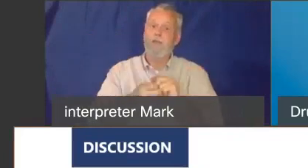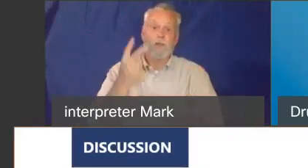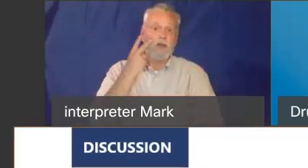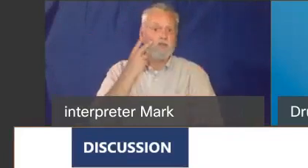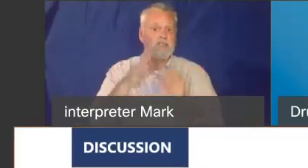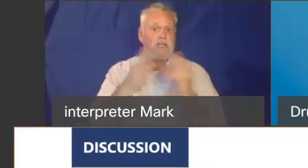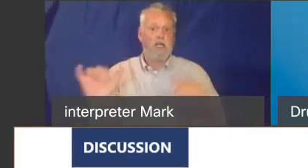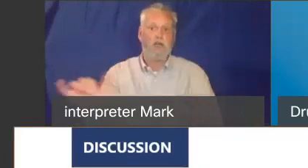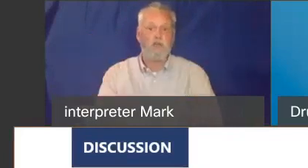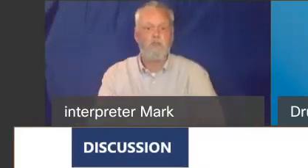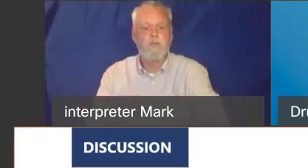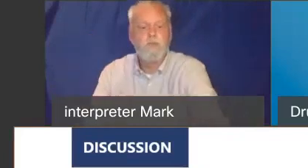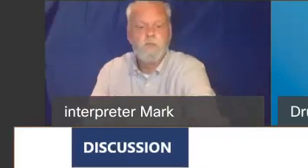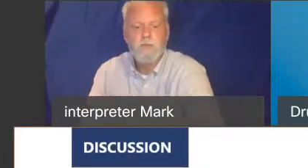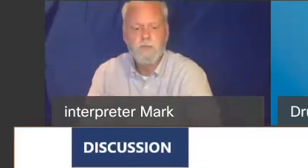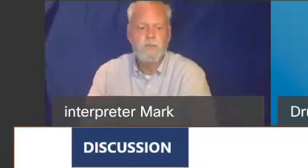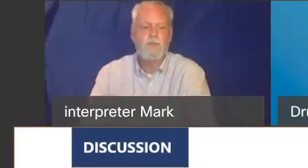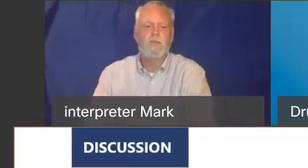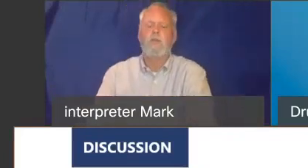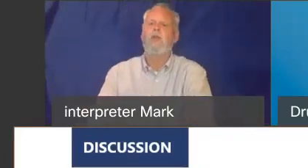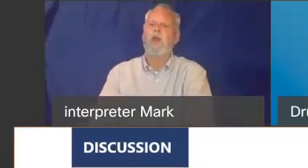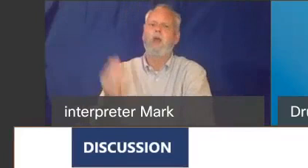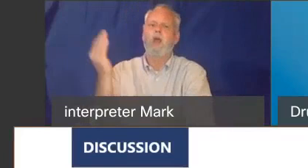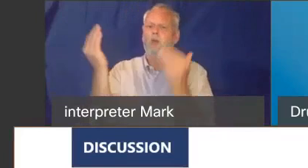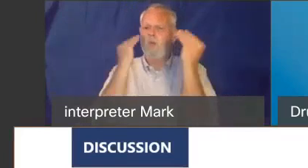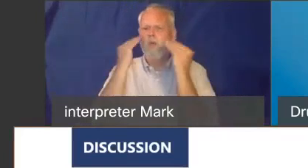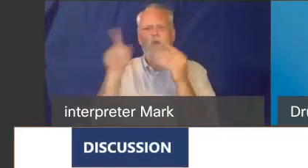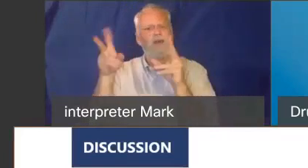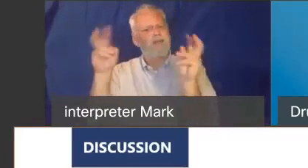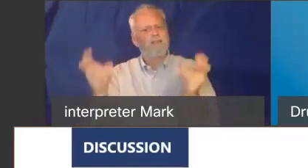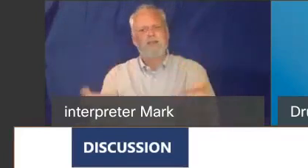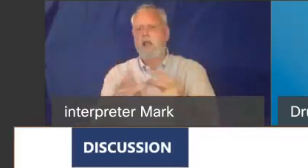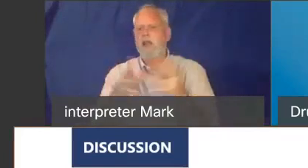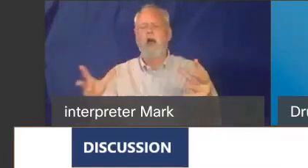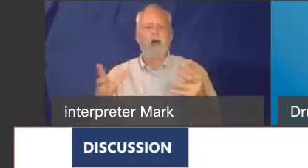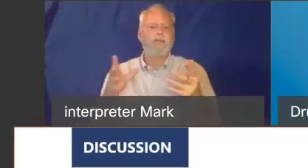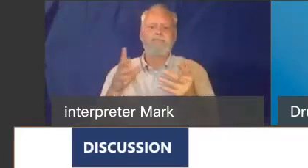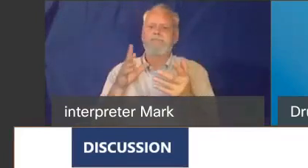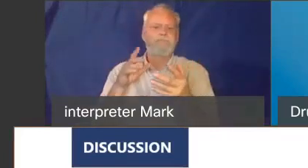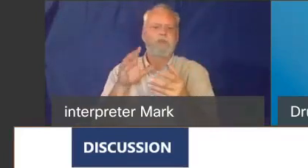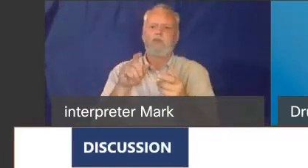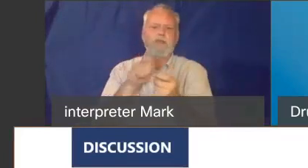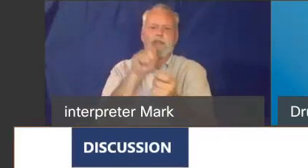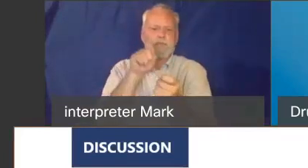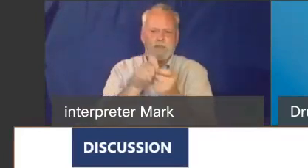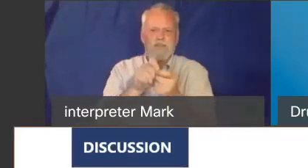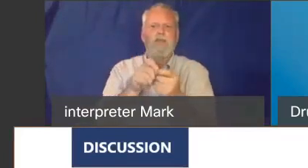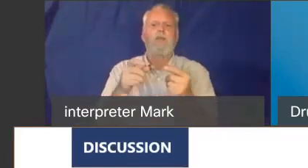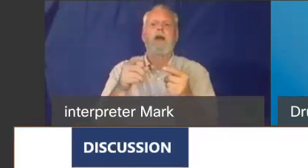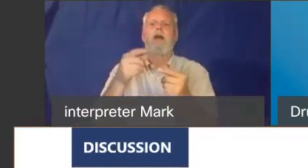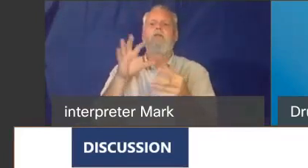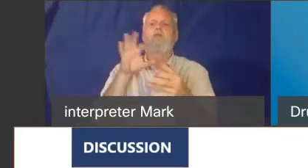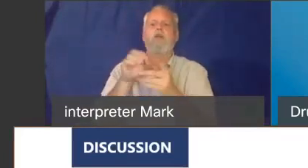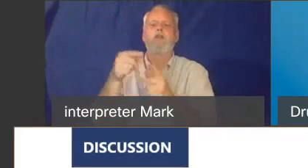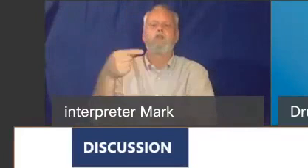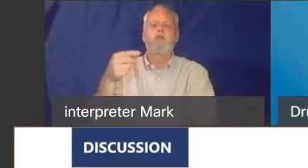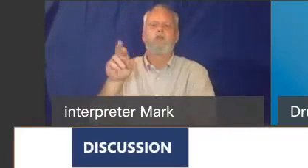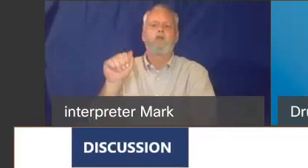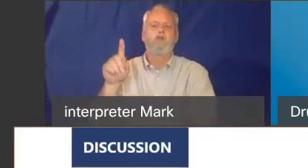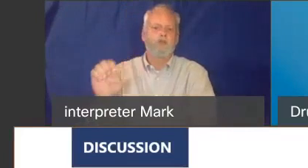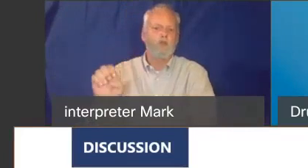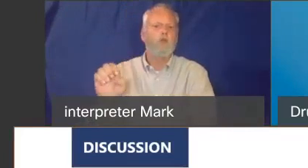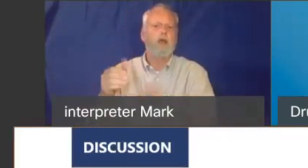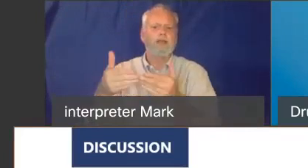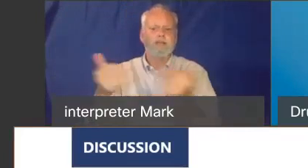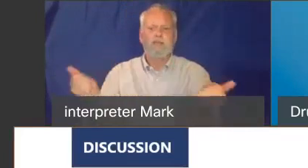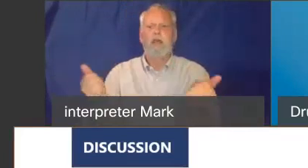Yeah, and we're certainly aware of these issues, and a lot comes to very specific and detailed questions about grade separation. And Jason uses of work has a tremendous and sort of unique.